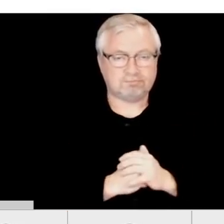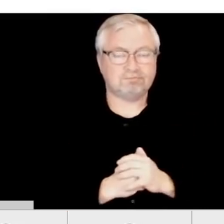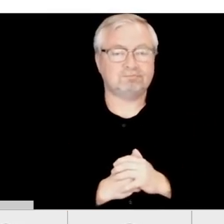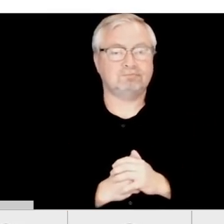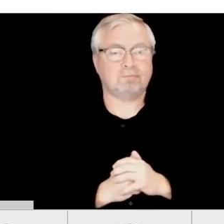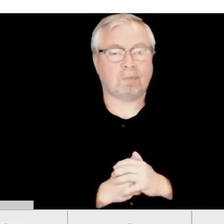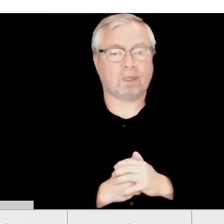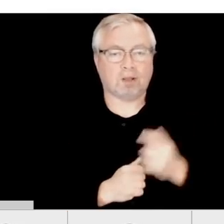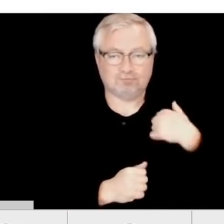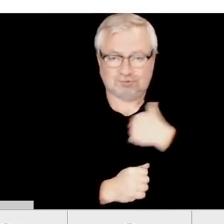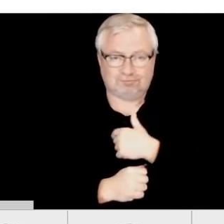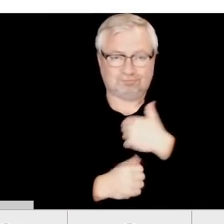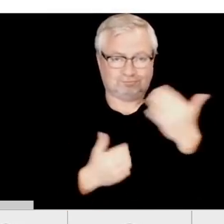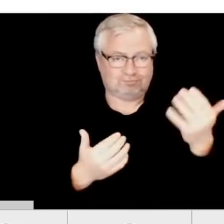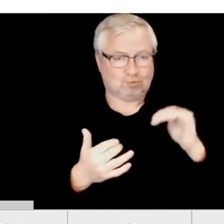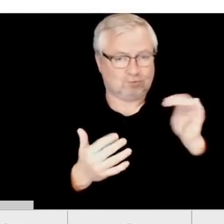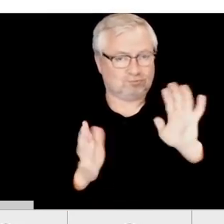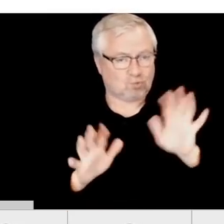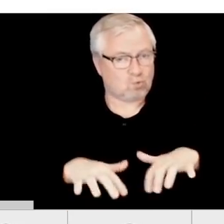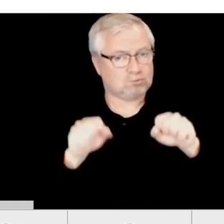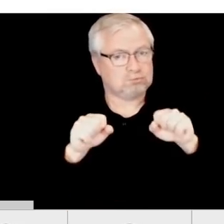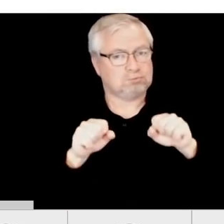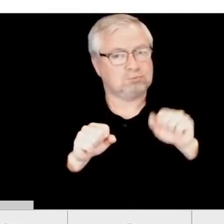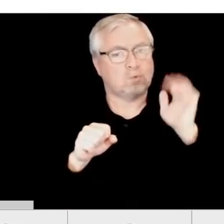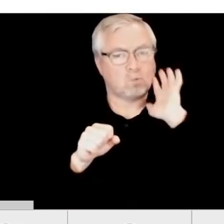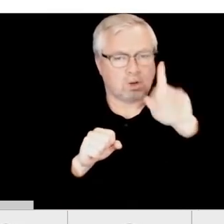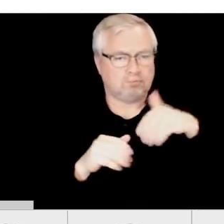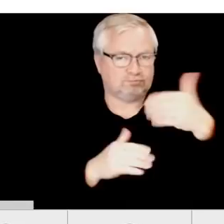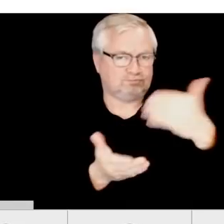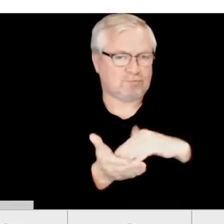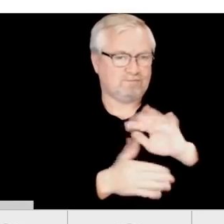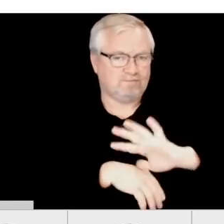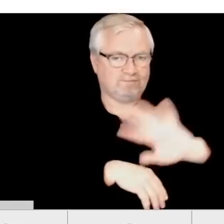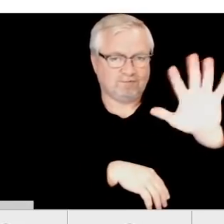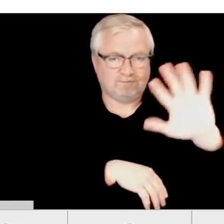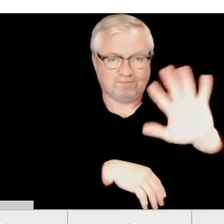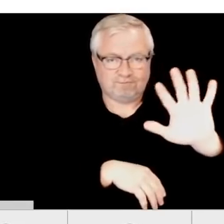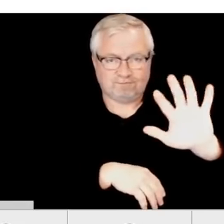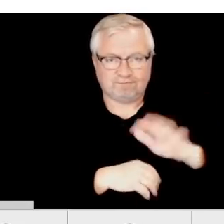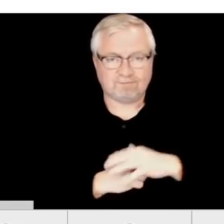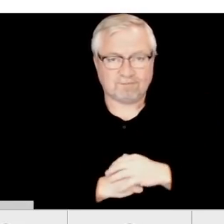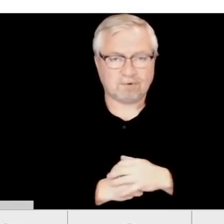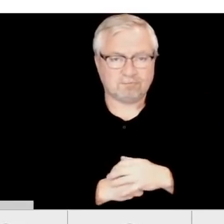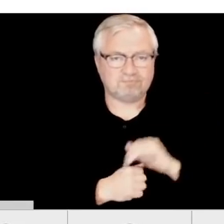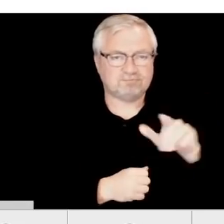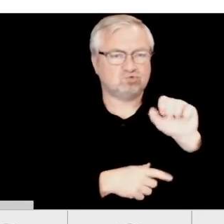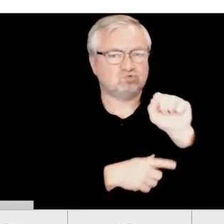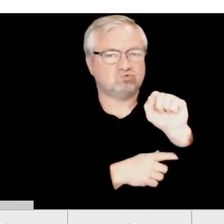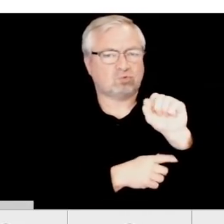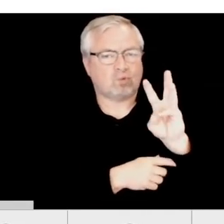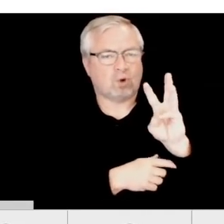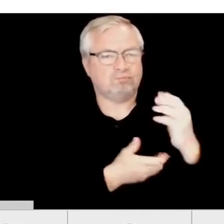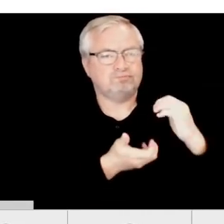afternoon at 5:00 p.m. on a software collaboration site to which I've posted